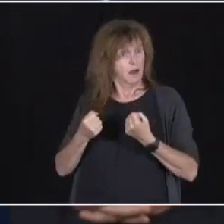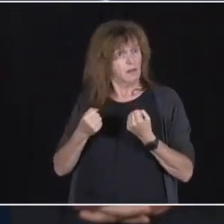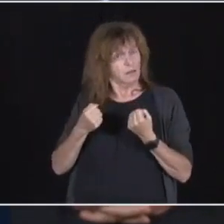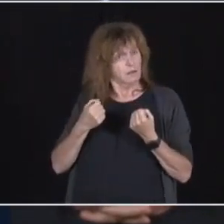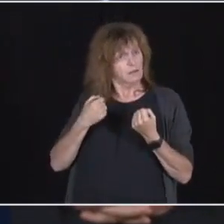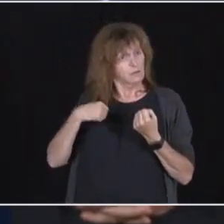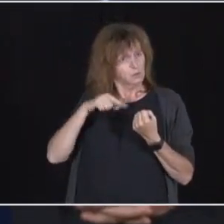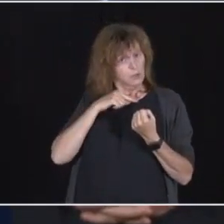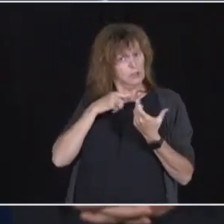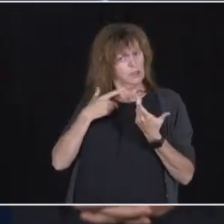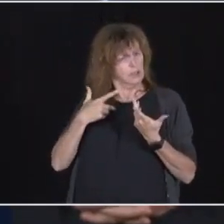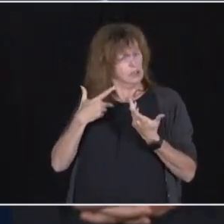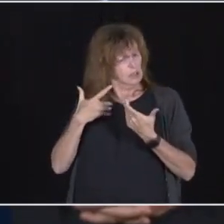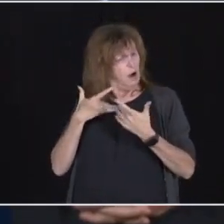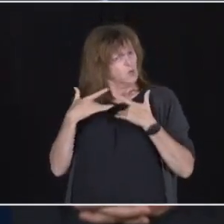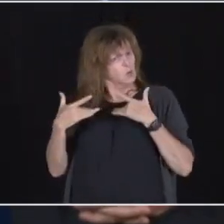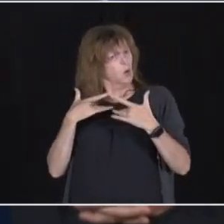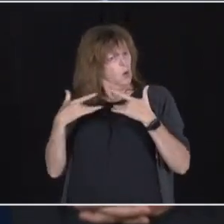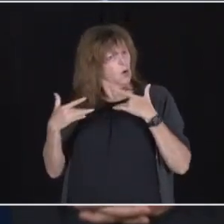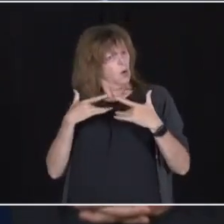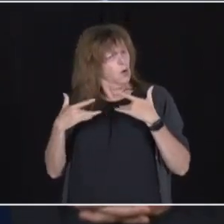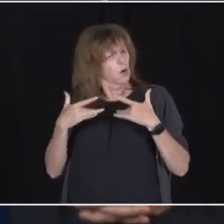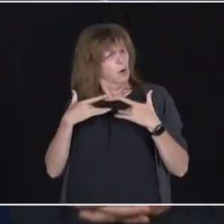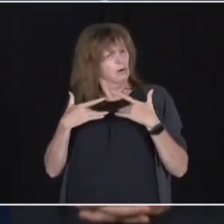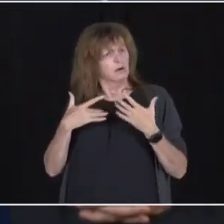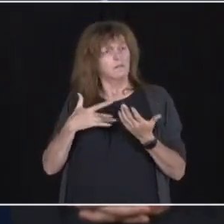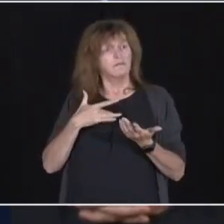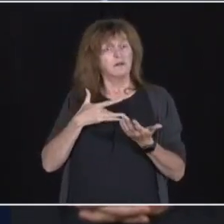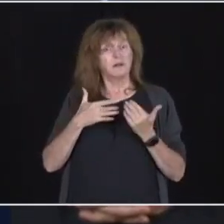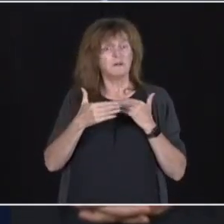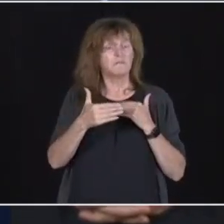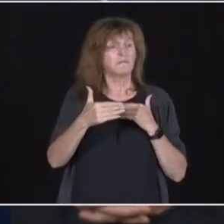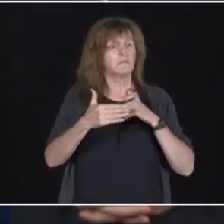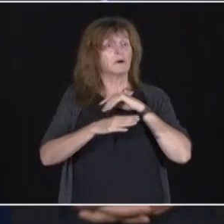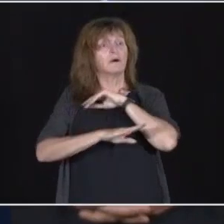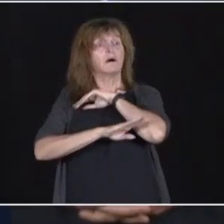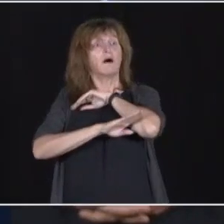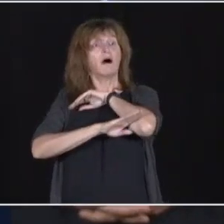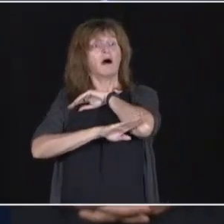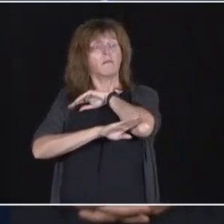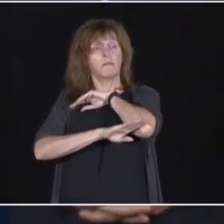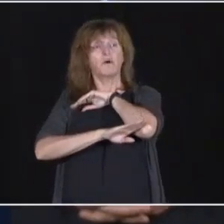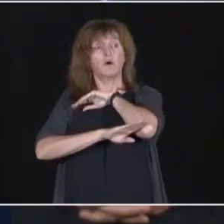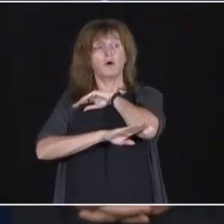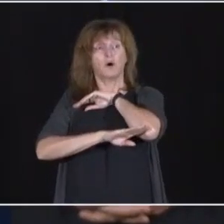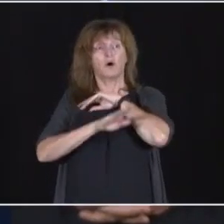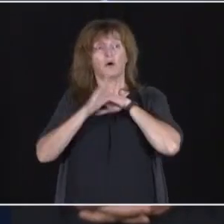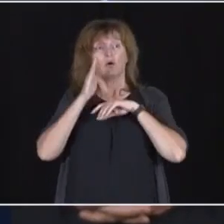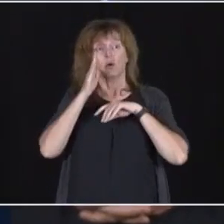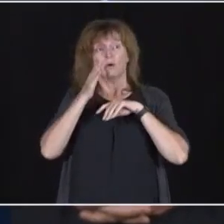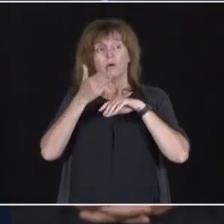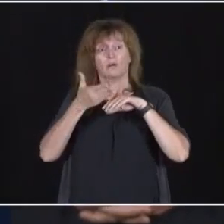And share her comments as well on this. (Multiple speakers)With With the issue of staffing, we are preparing for it.